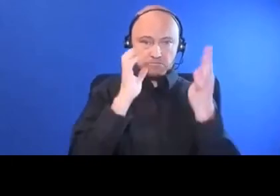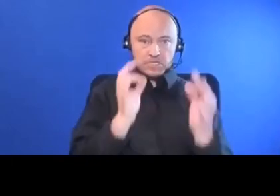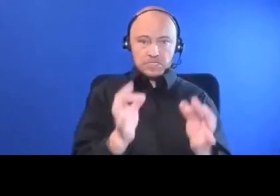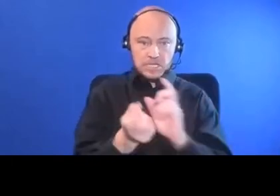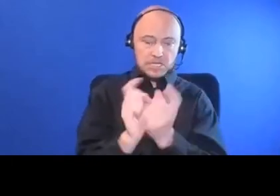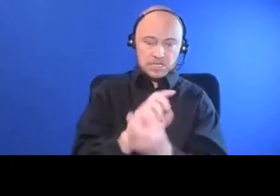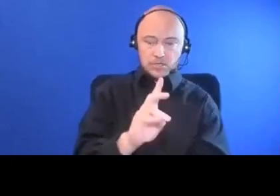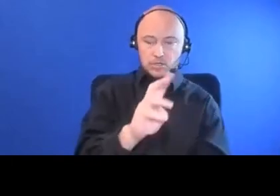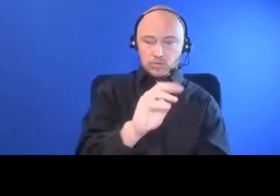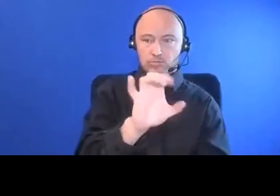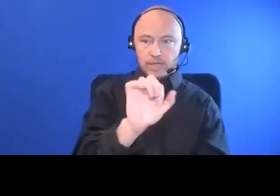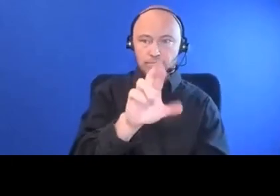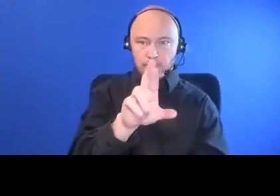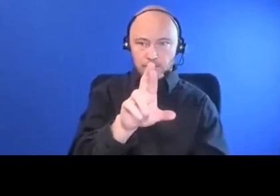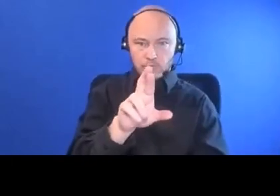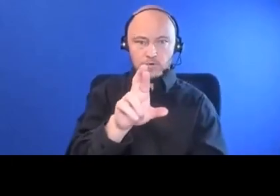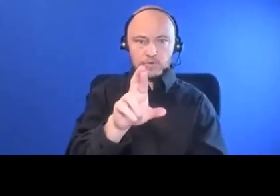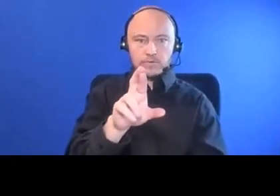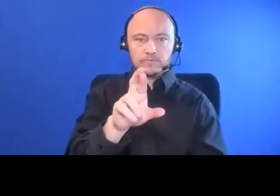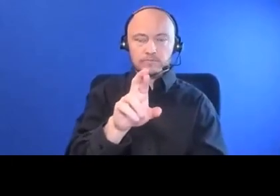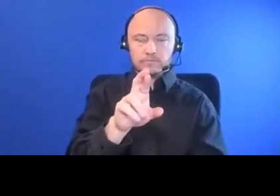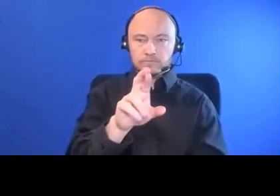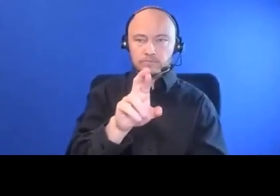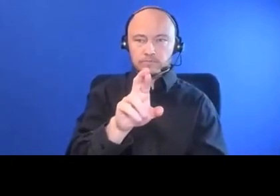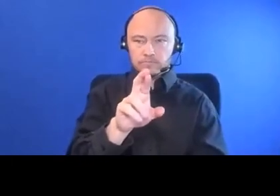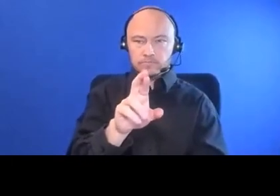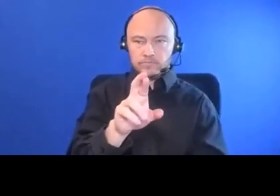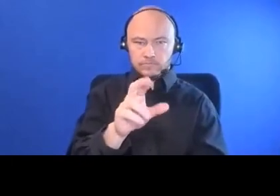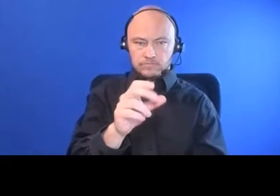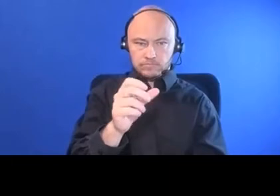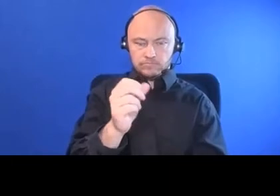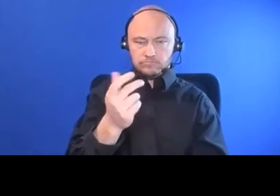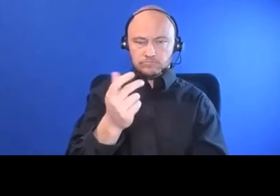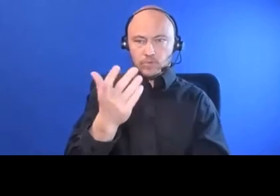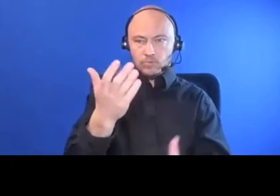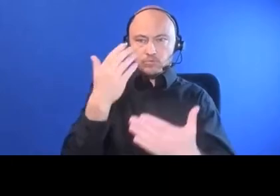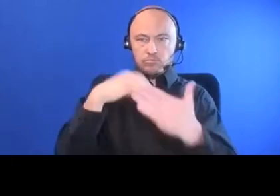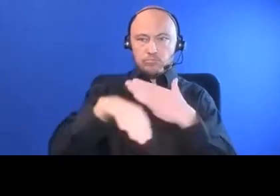because I was born out of a mass catastrophe